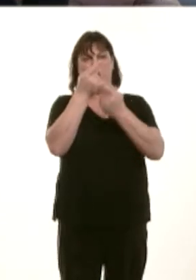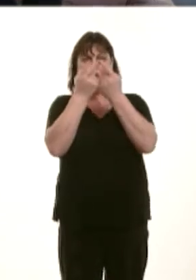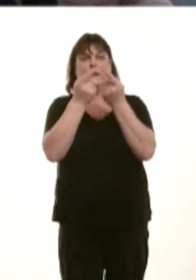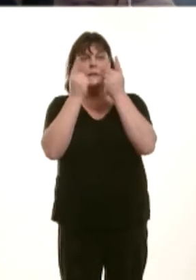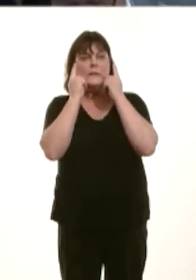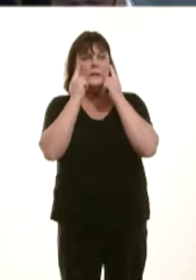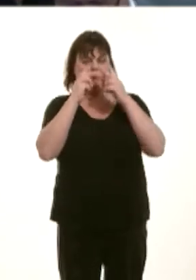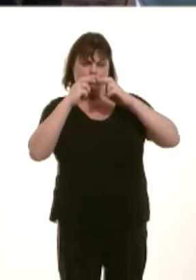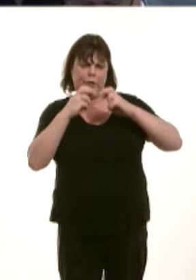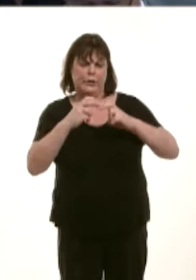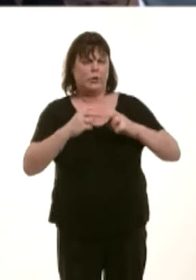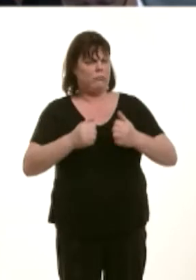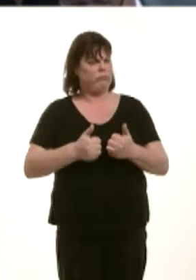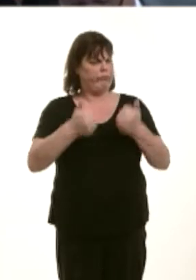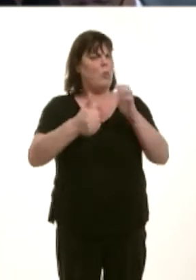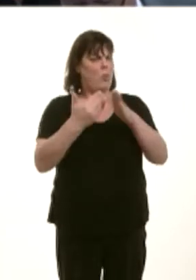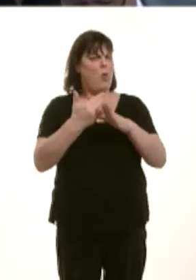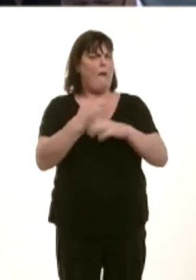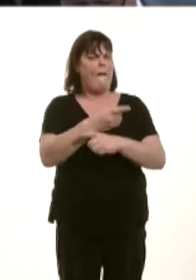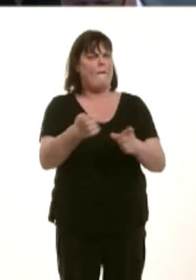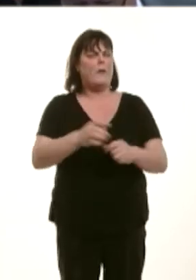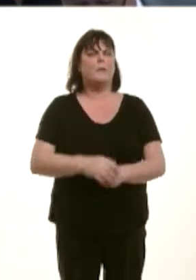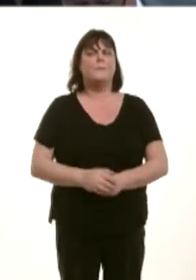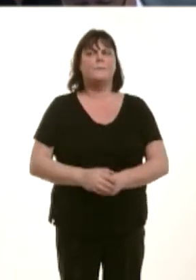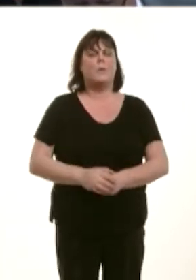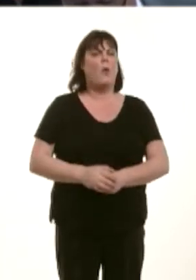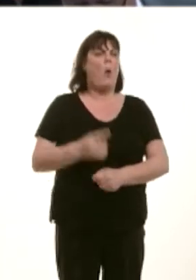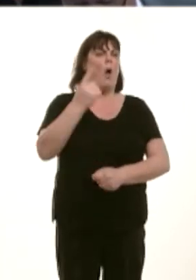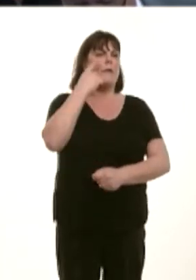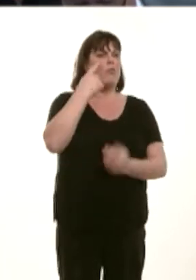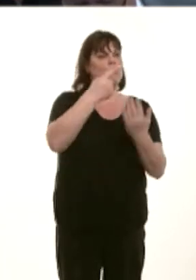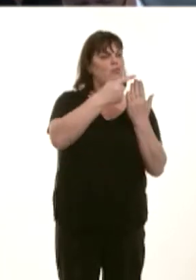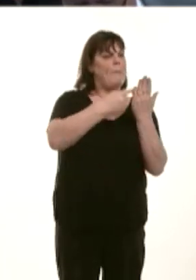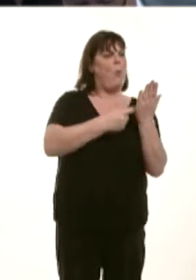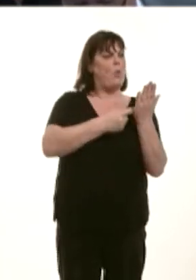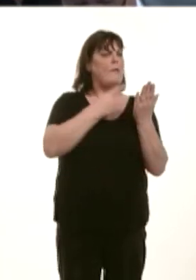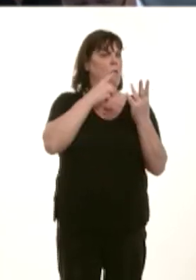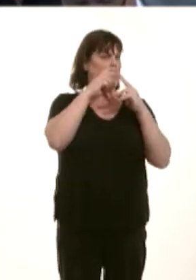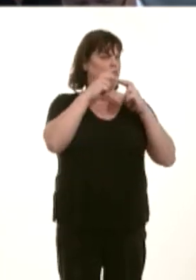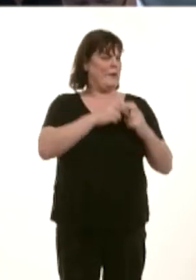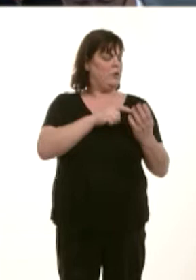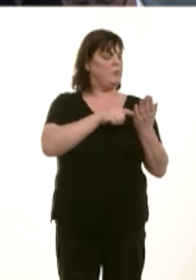of research, we have just seen, in our research inquiry, that we must, of course, continue to invest in our universities.